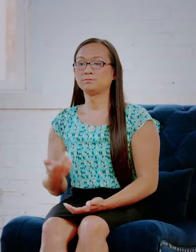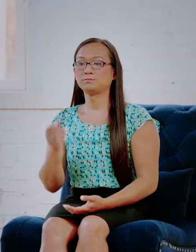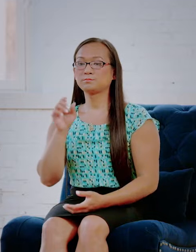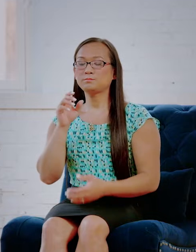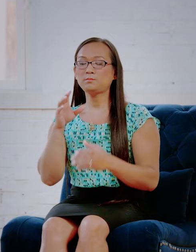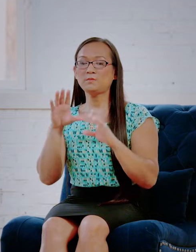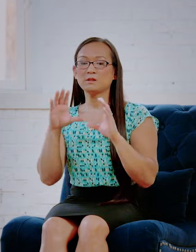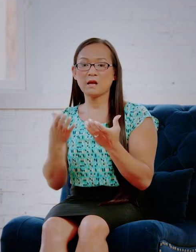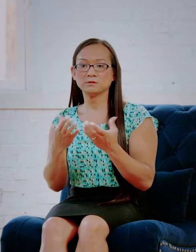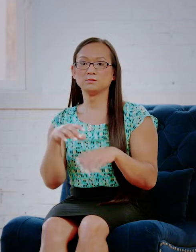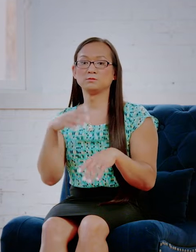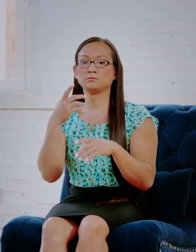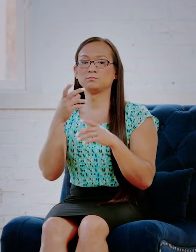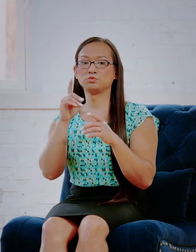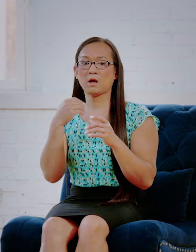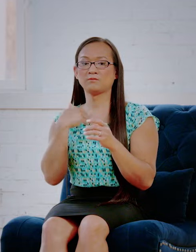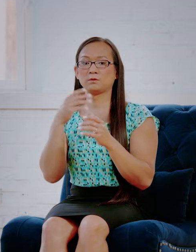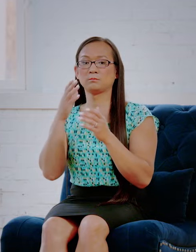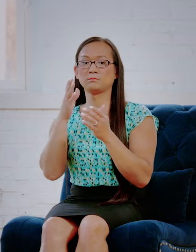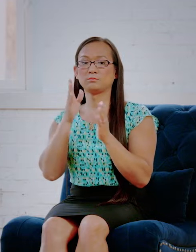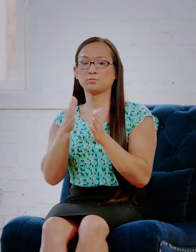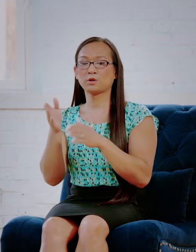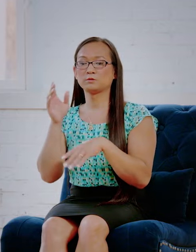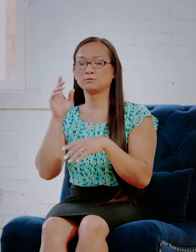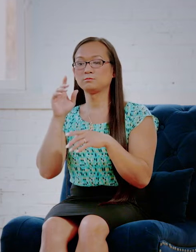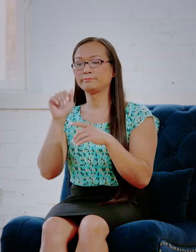In high school there were some classes to prepare for college.